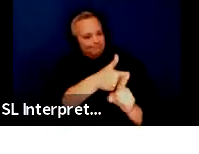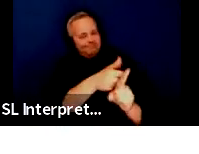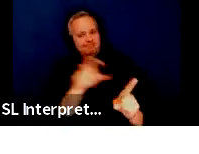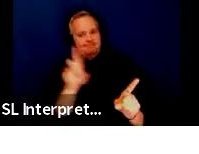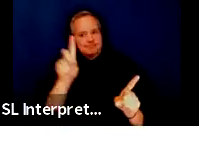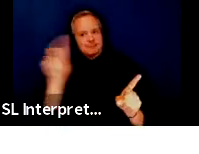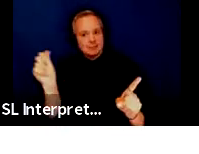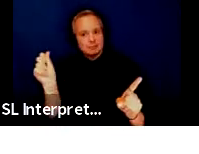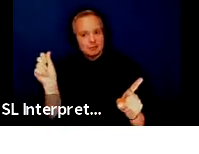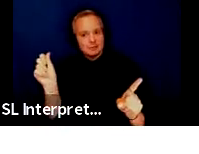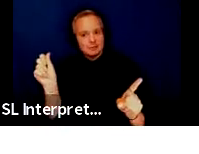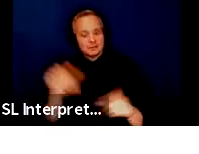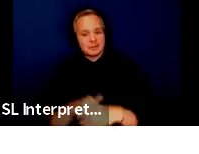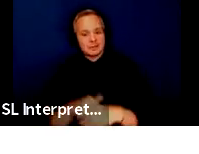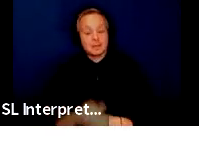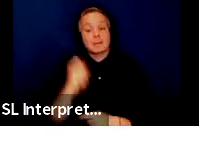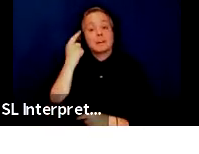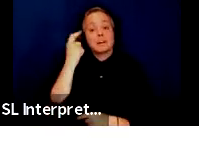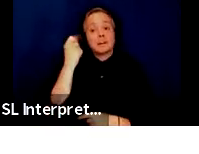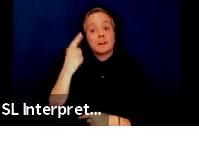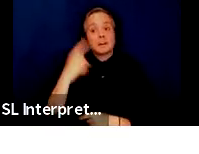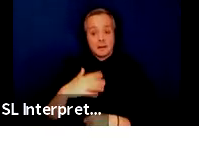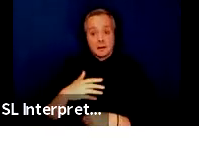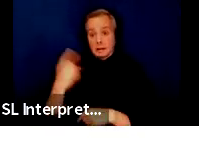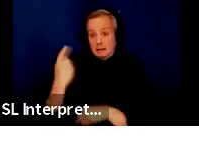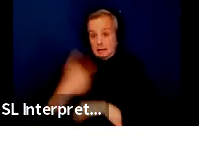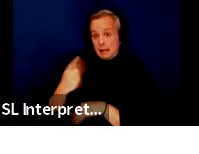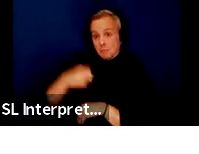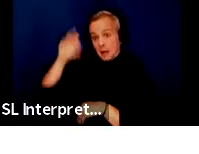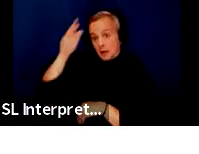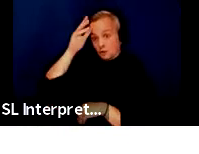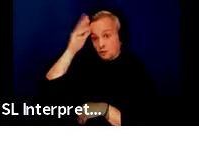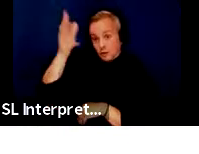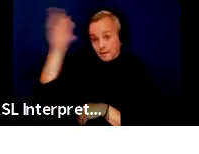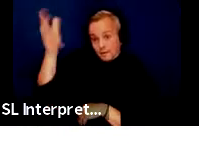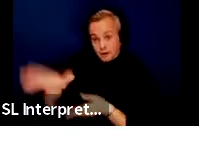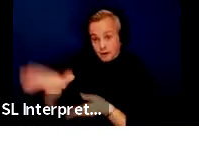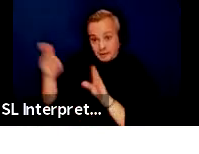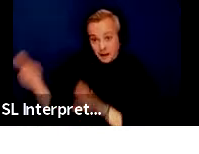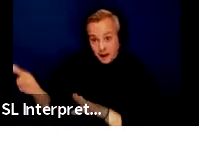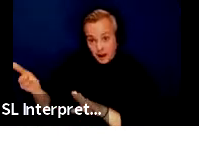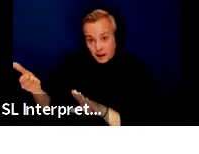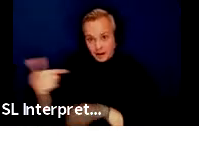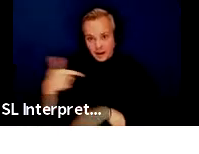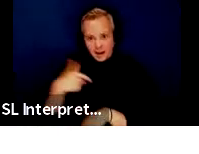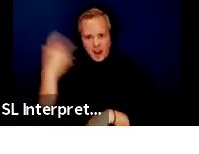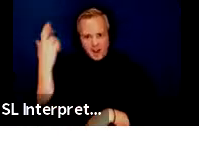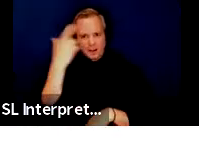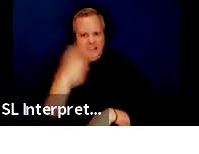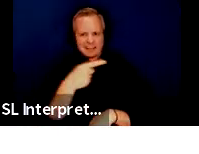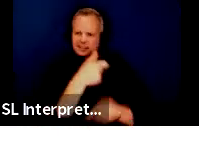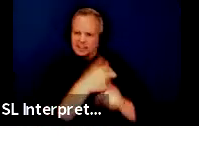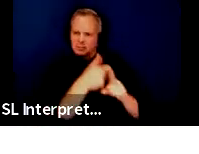THE DAY MY GRANDFATHER DIED WAS THE DAY I REALIZED THAT HE WAS AN AMPUTEE. HE ONLY HAD ONE ARM.